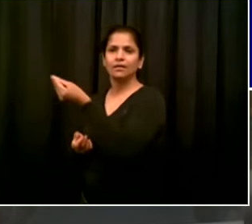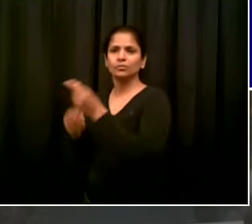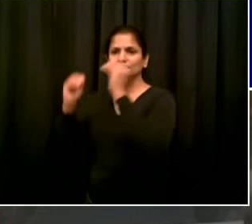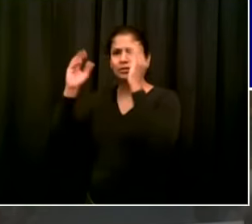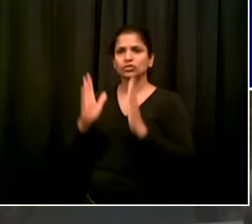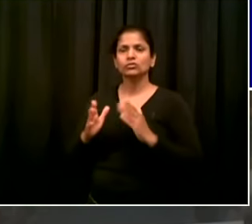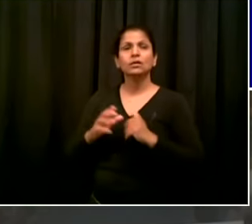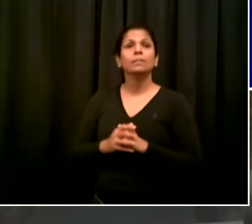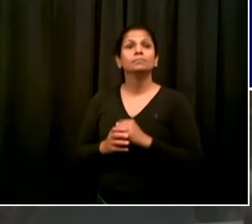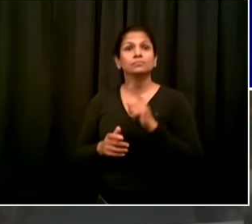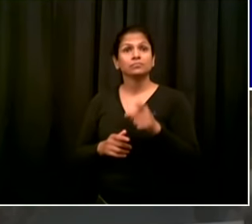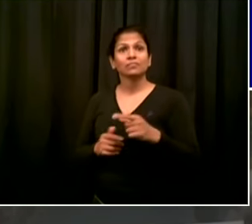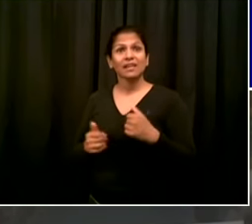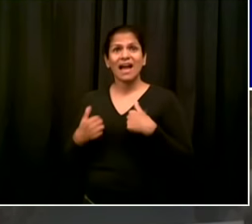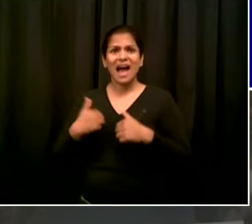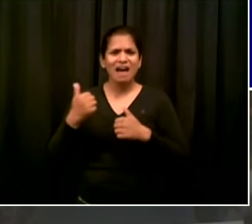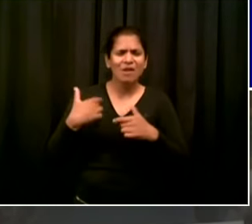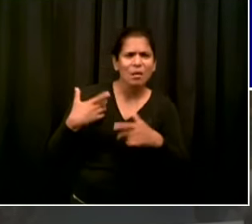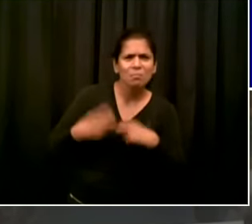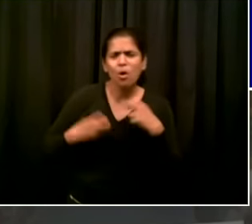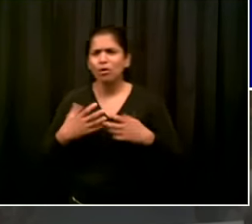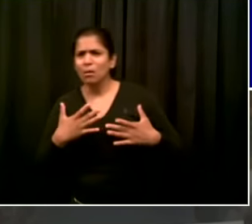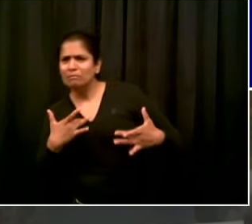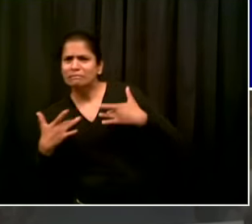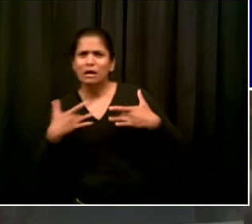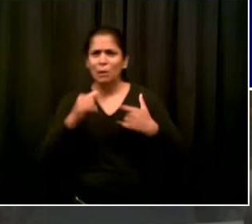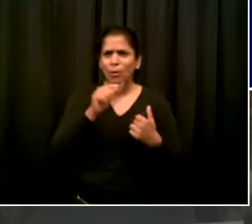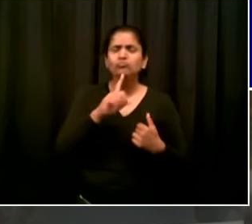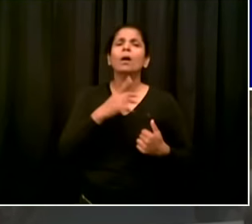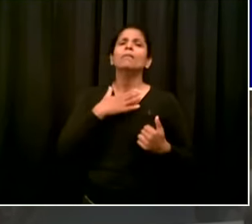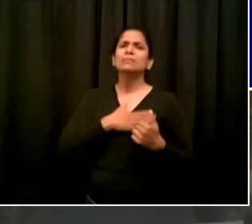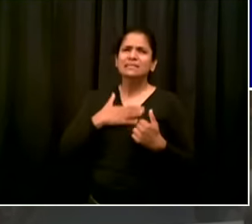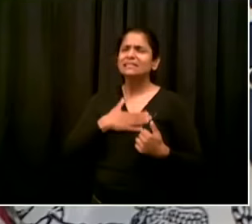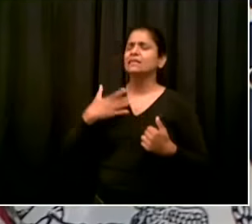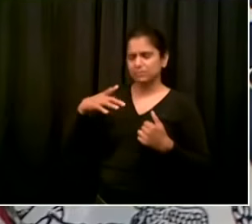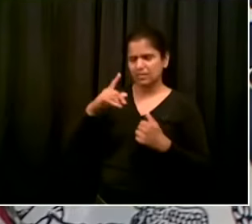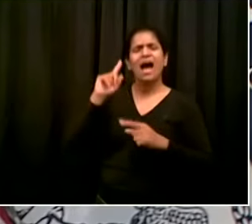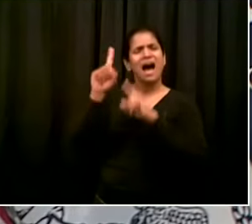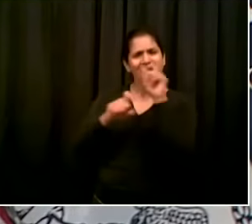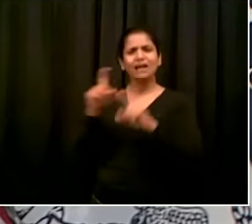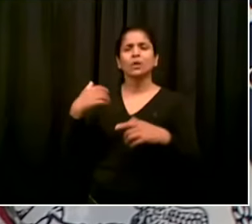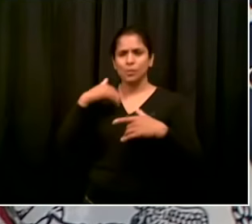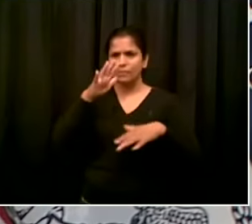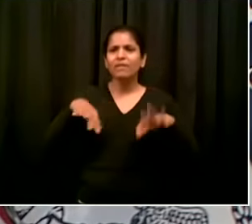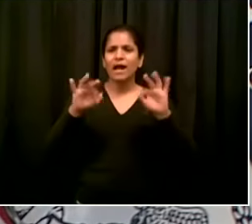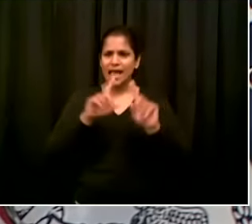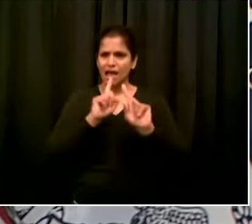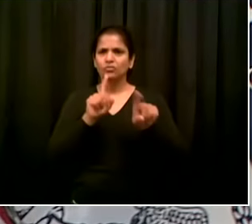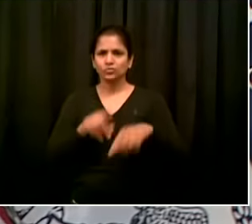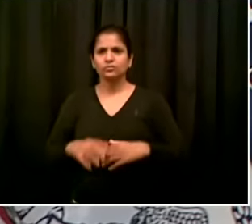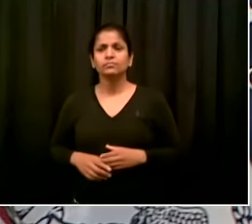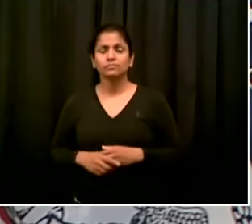EVERY ONE OF OUR PUSCHOOL WILL BE PART OF THIS. ON A DIFFERENT DAY EACH MONTH